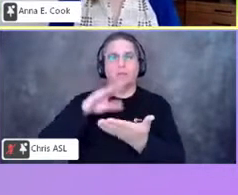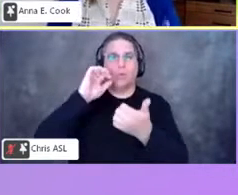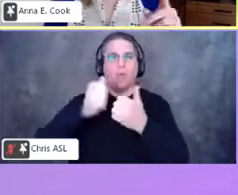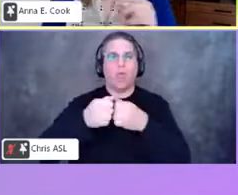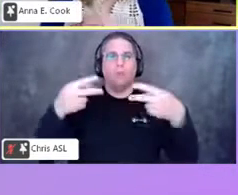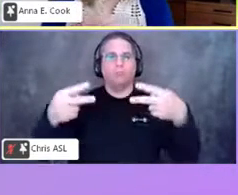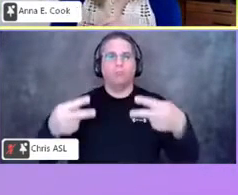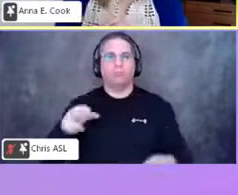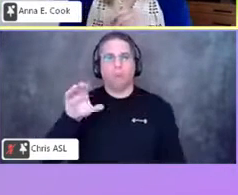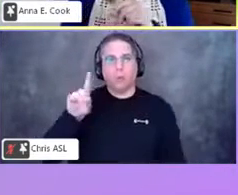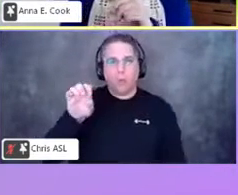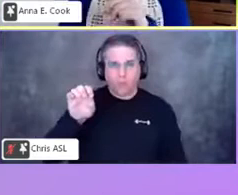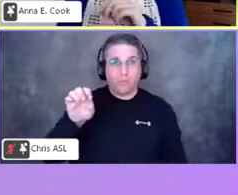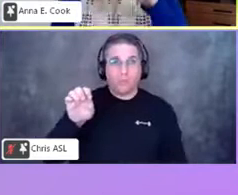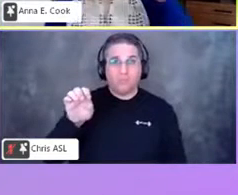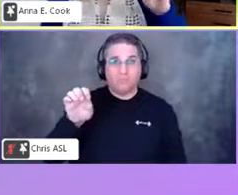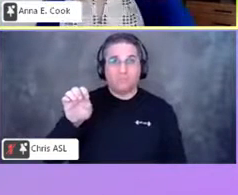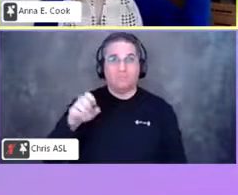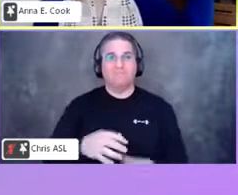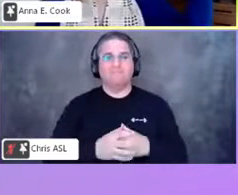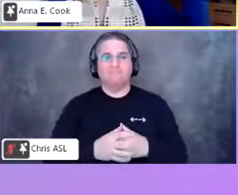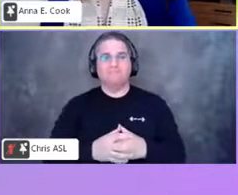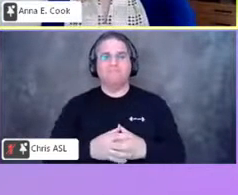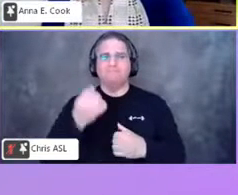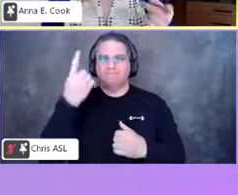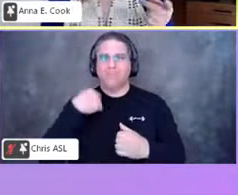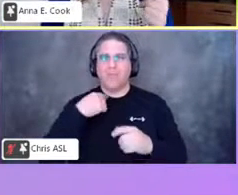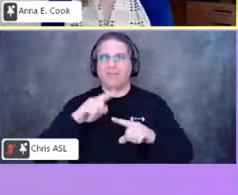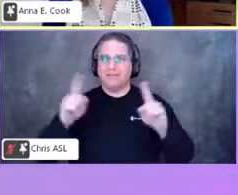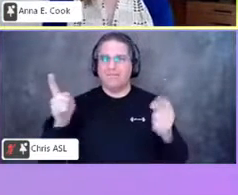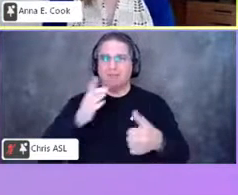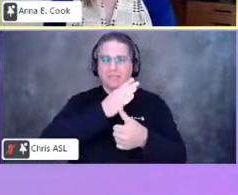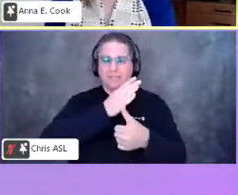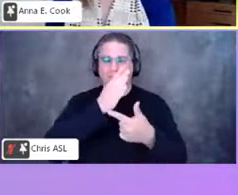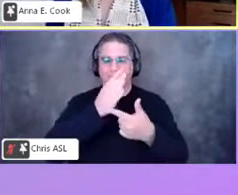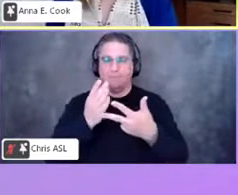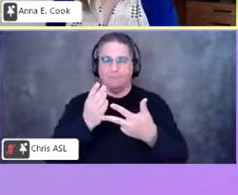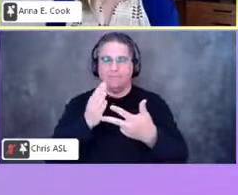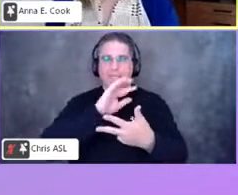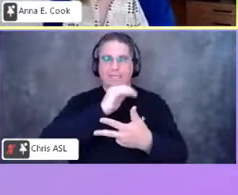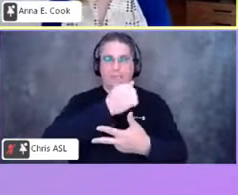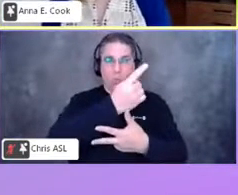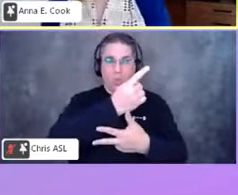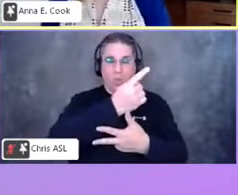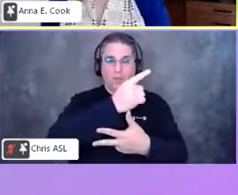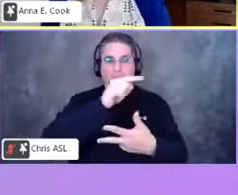now this example connects between step one and step two between identifying motivation